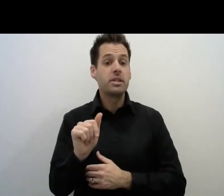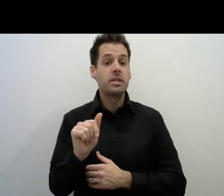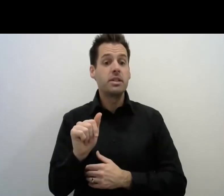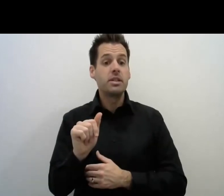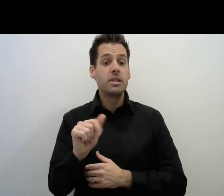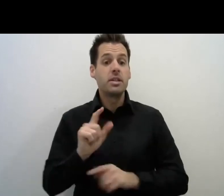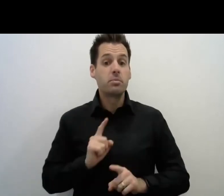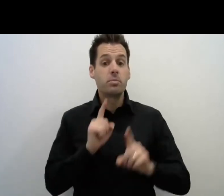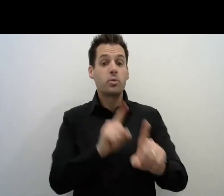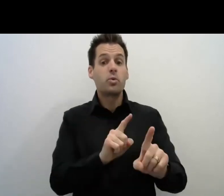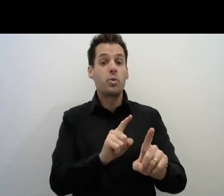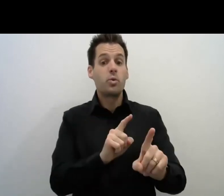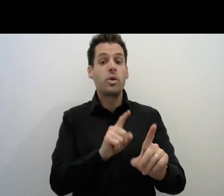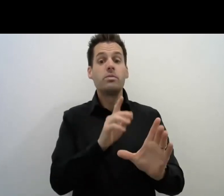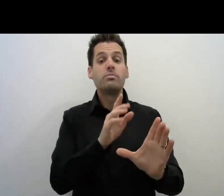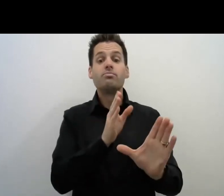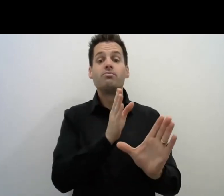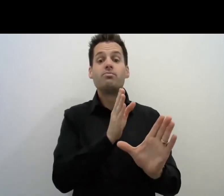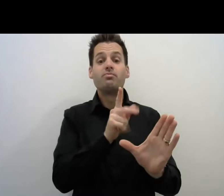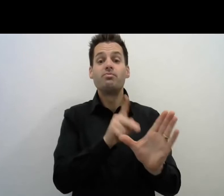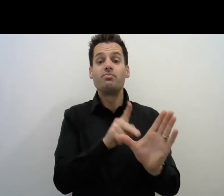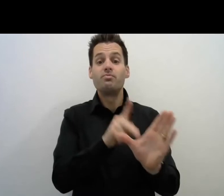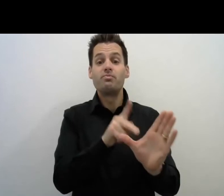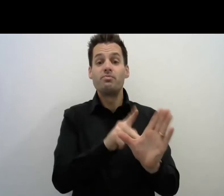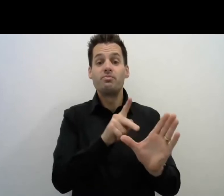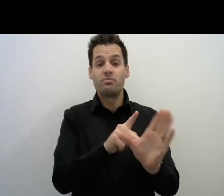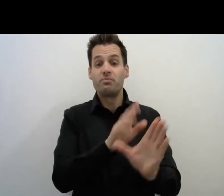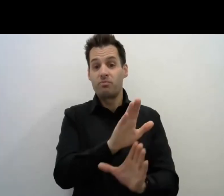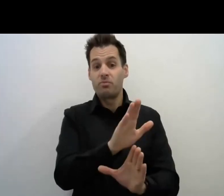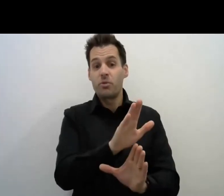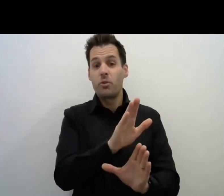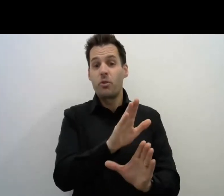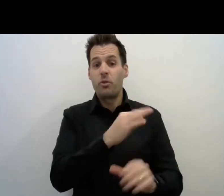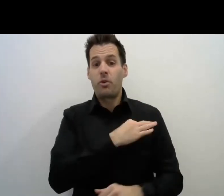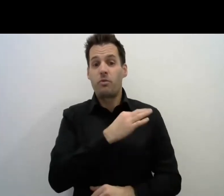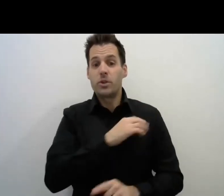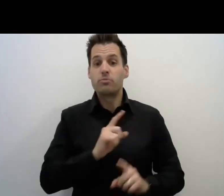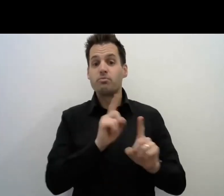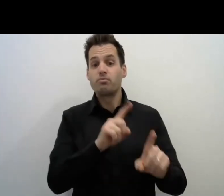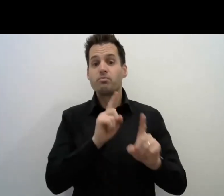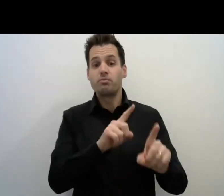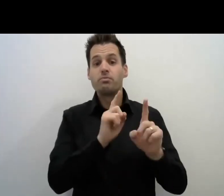psychiatrist's office on a regular basis and i recently wanted to attend